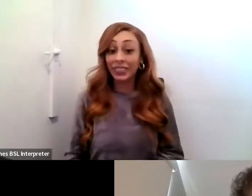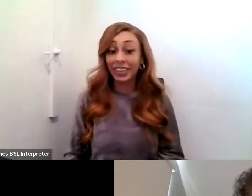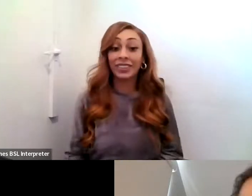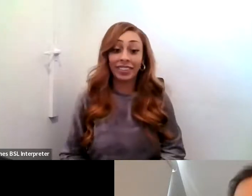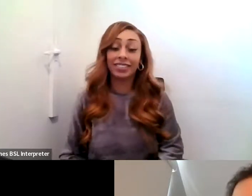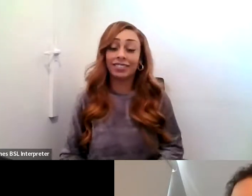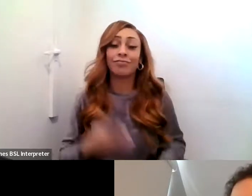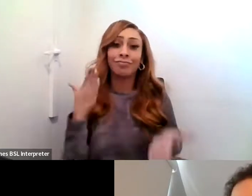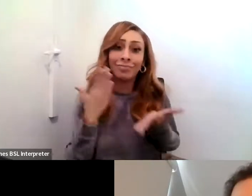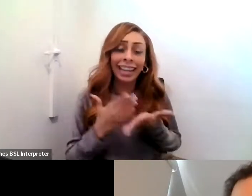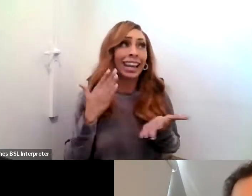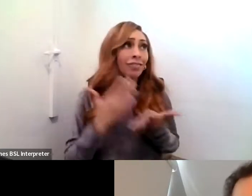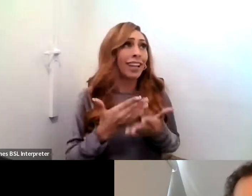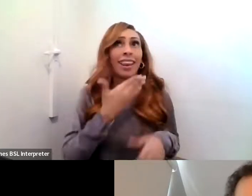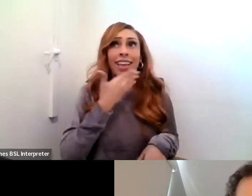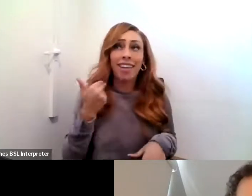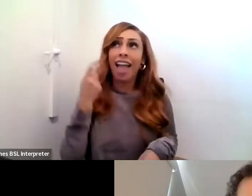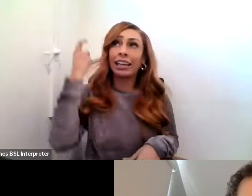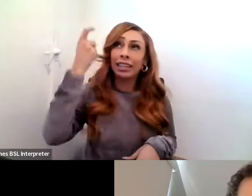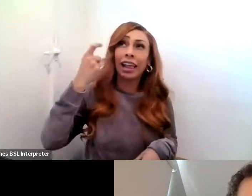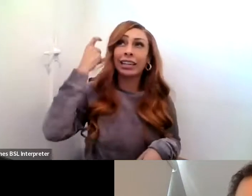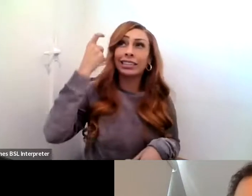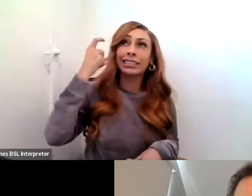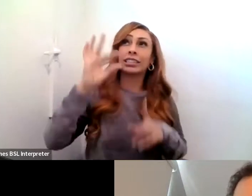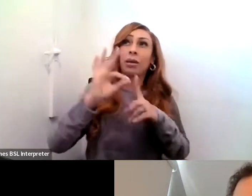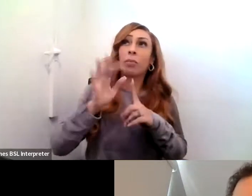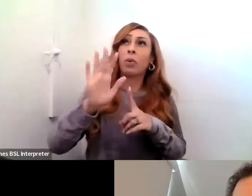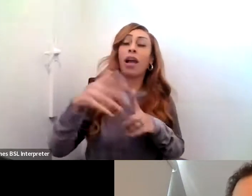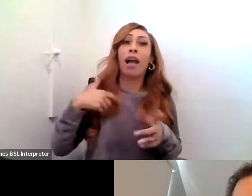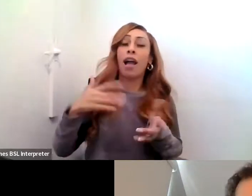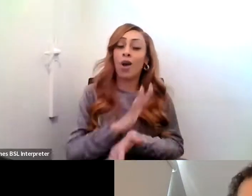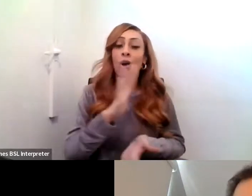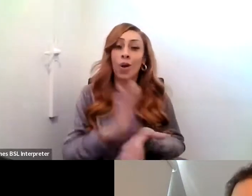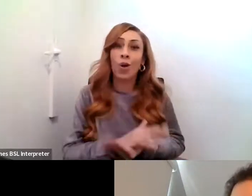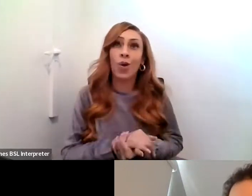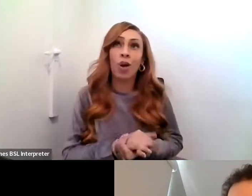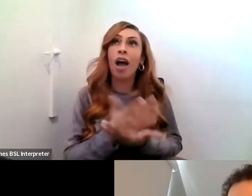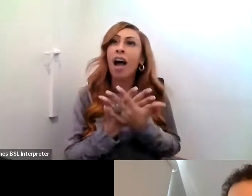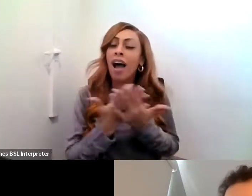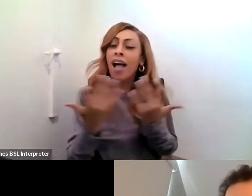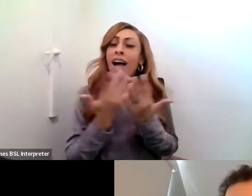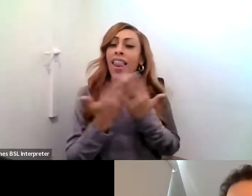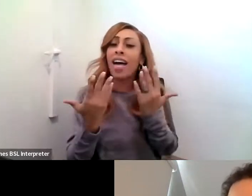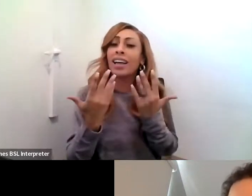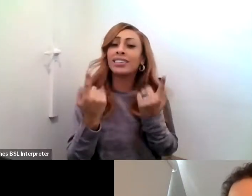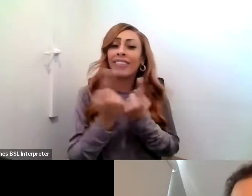Some really nicely considered points, thank you, I enjoyed that a lot. There are a lot of things you are describing there